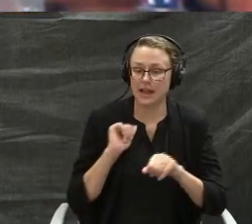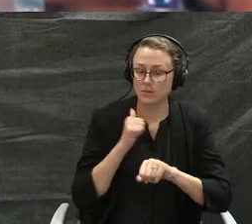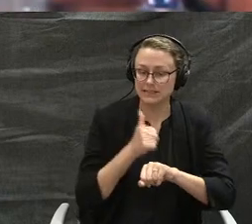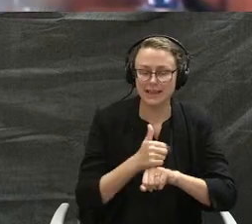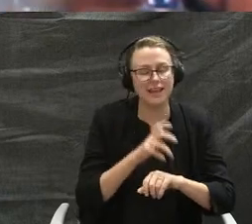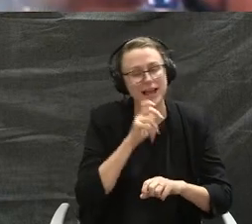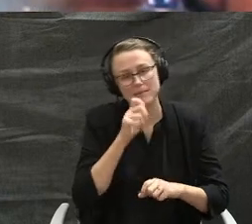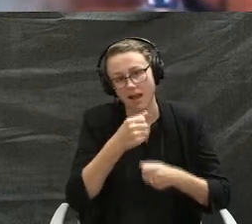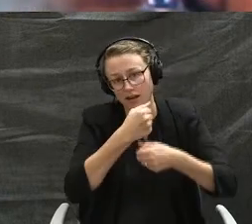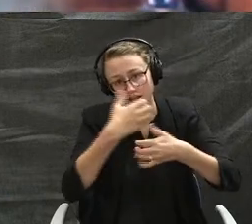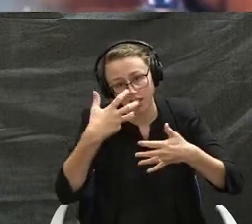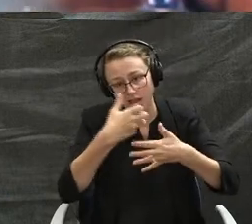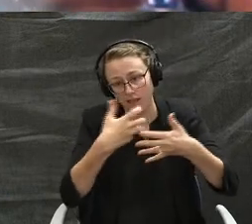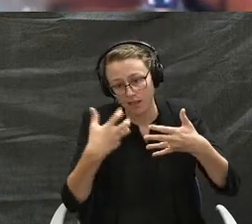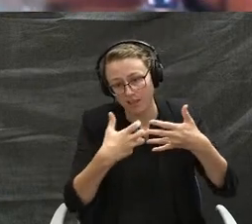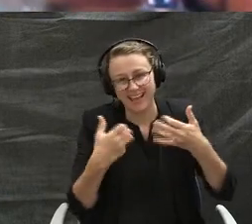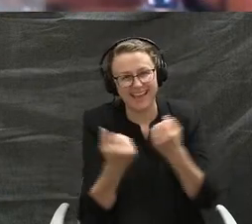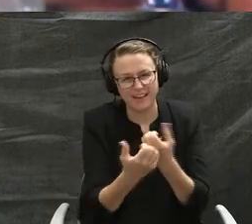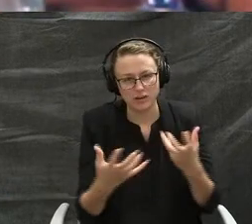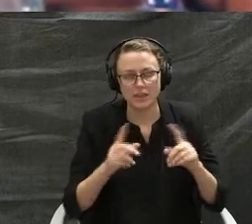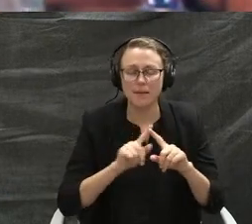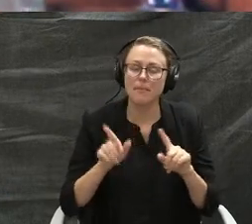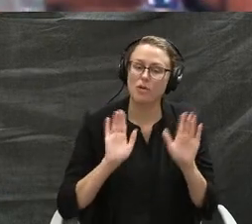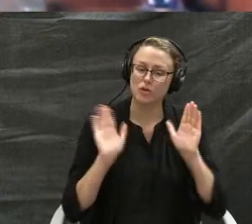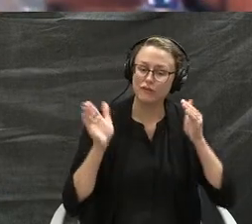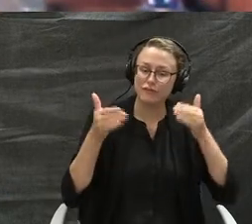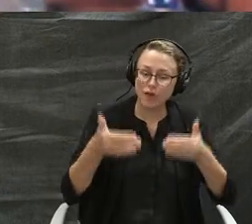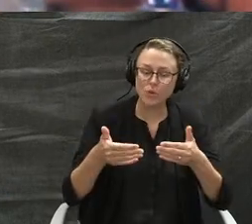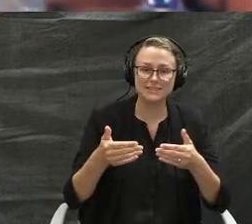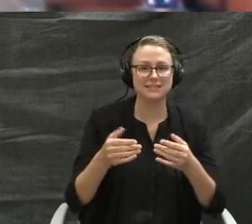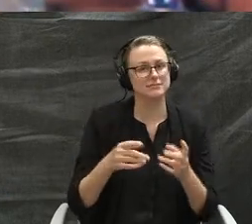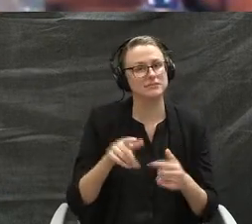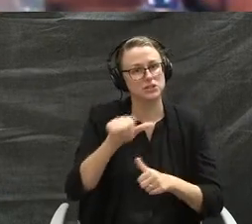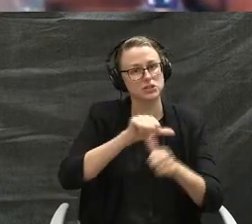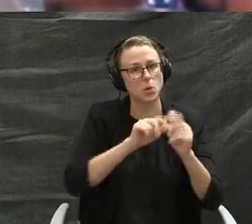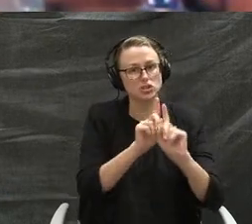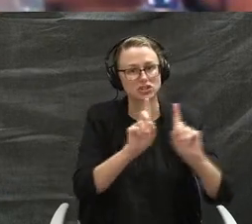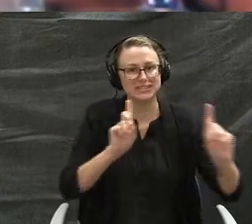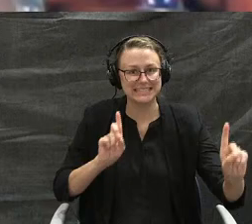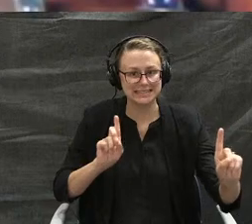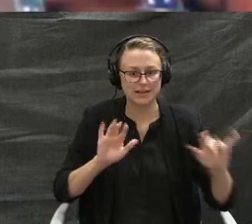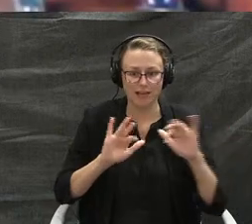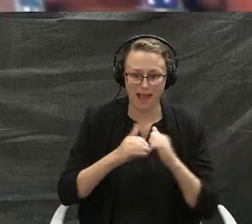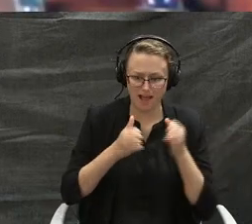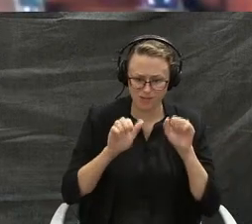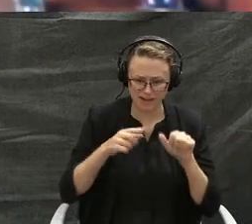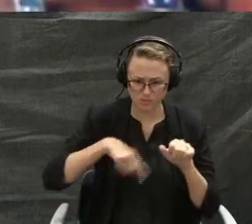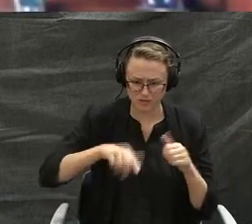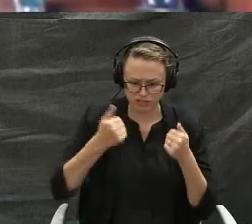and I won't go through them point by point, but really are focusing on those social distancing strategies. How can